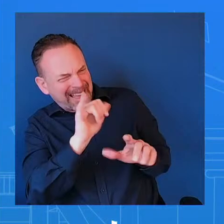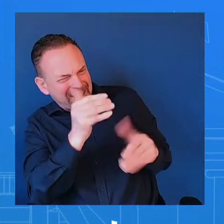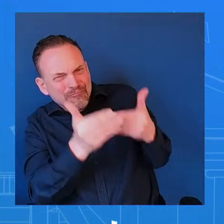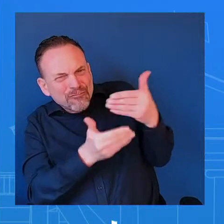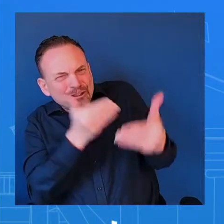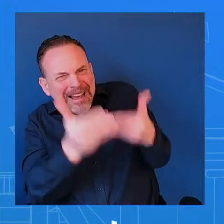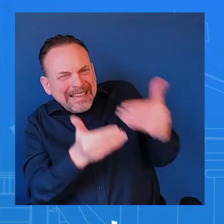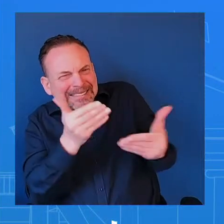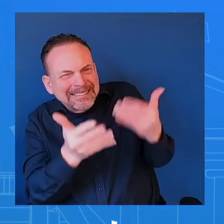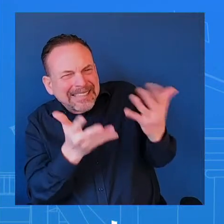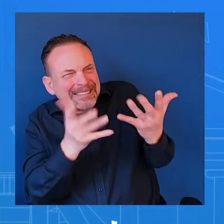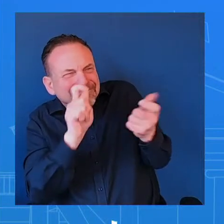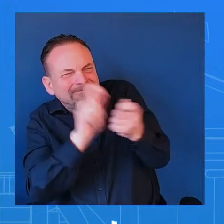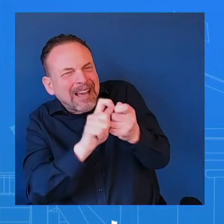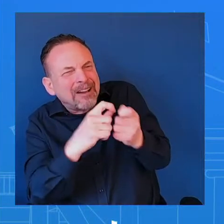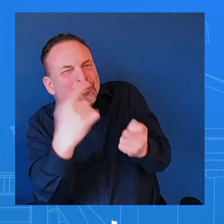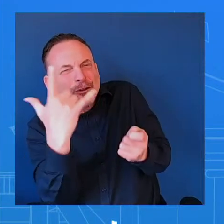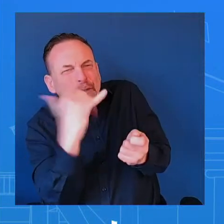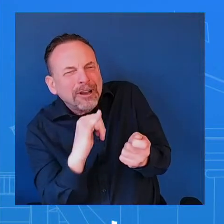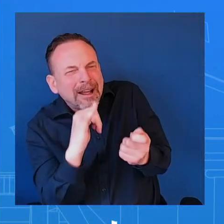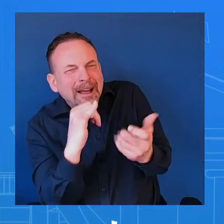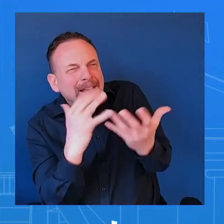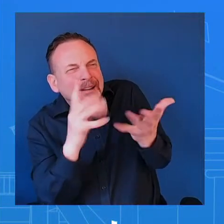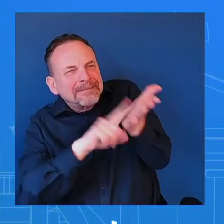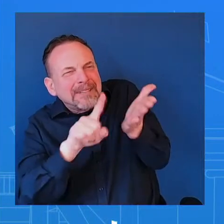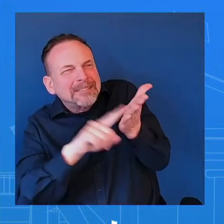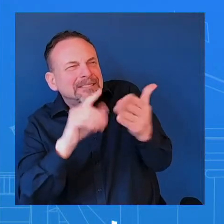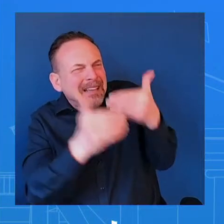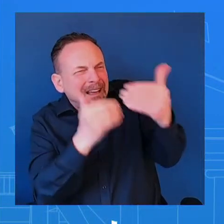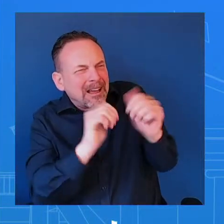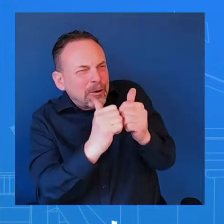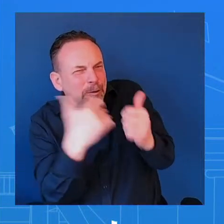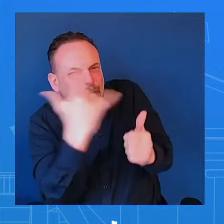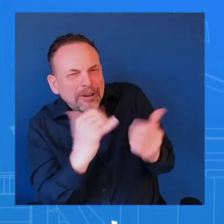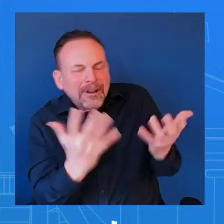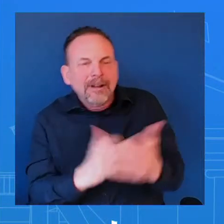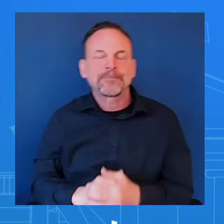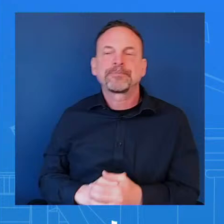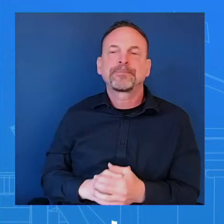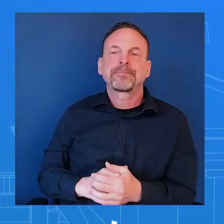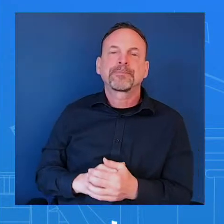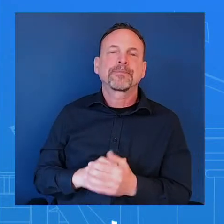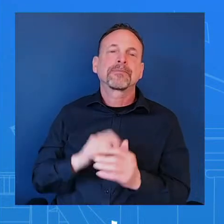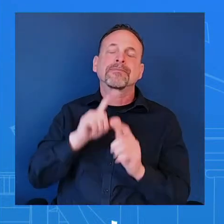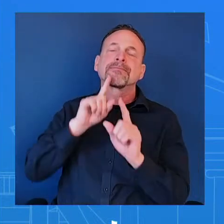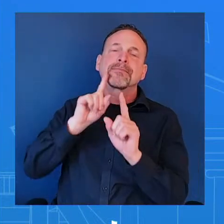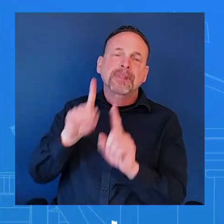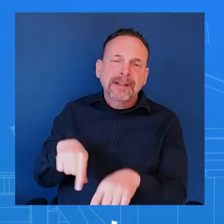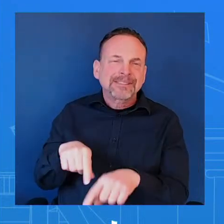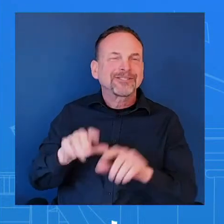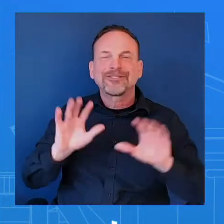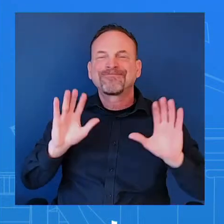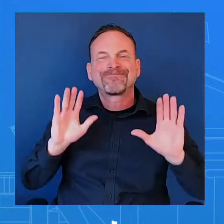I'm not going to get into that partic- -- a particular process here. We want to see something that is comprehensive,